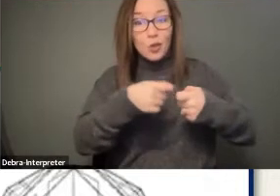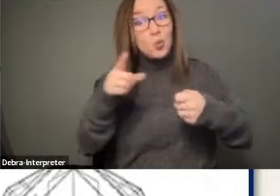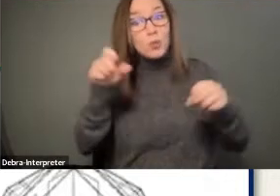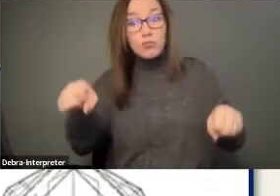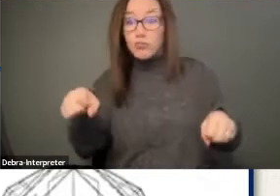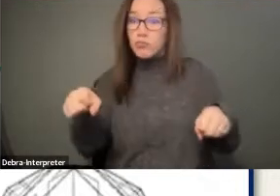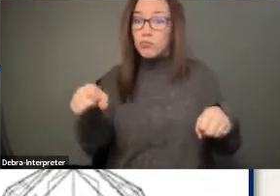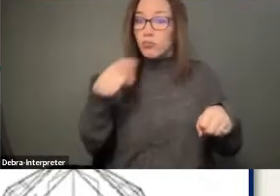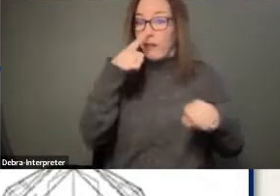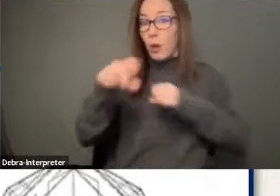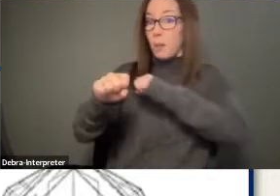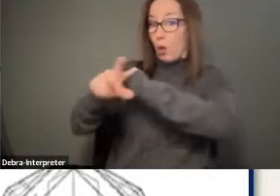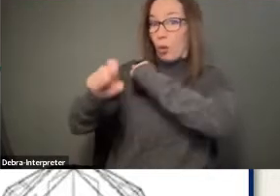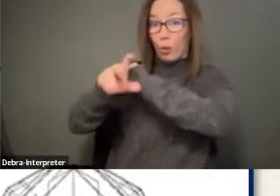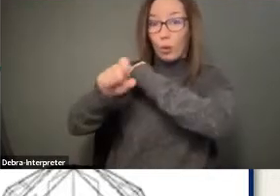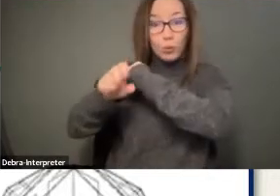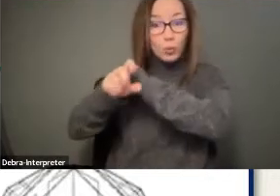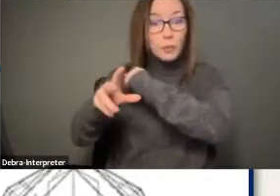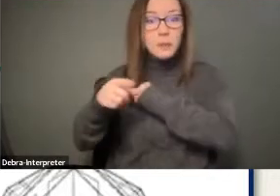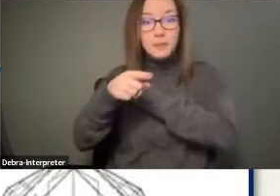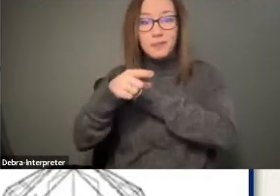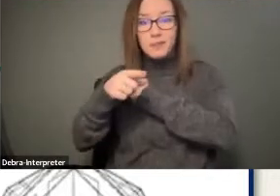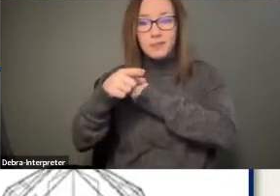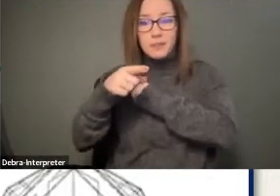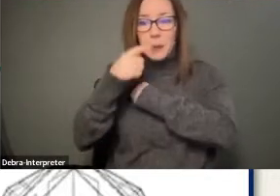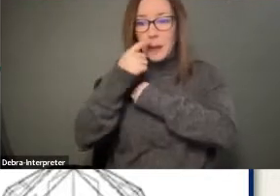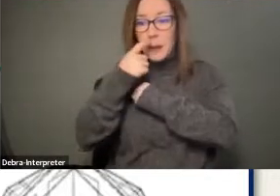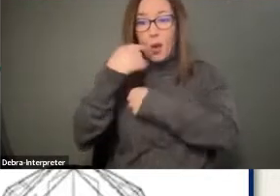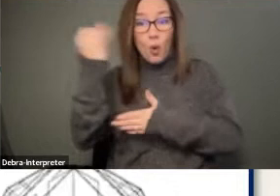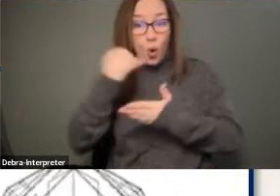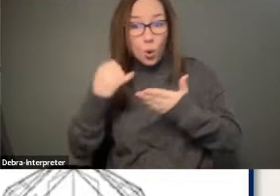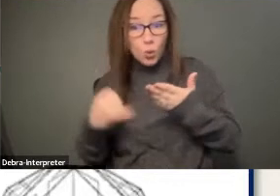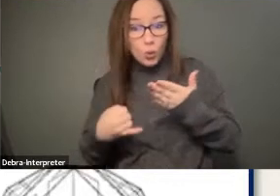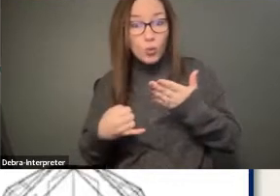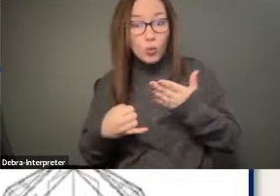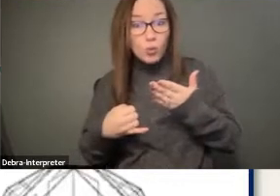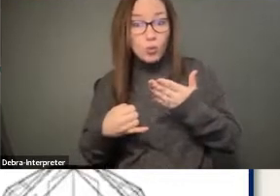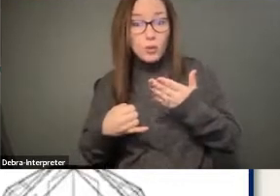encourage you to explore the digital collections potentially to use the images for particular a